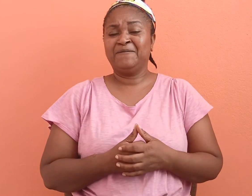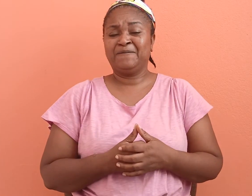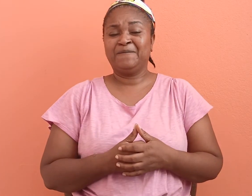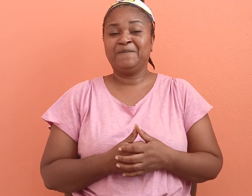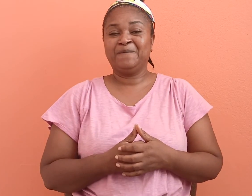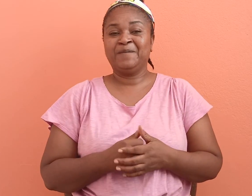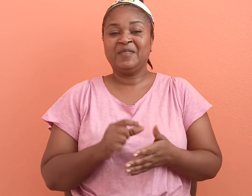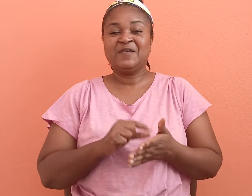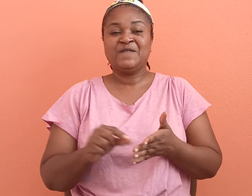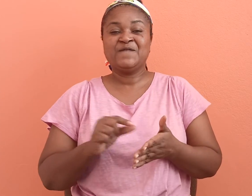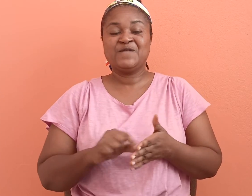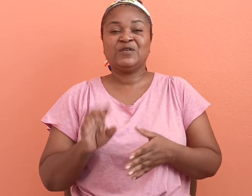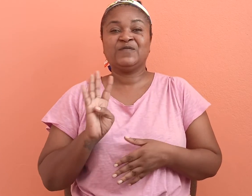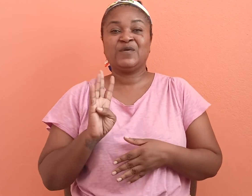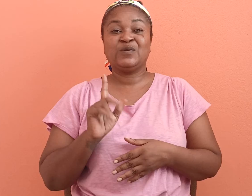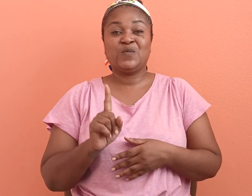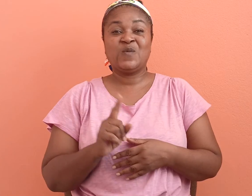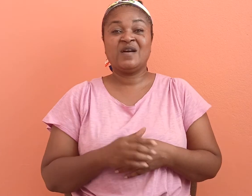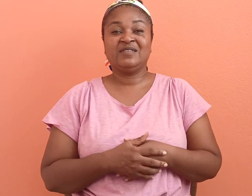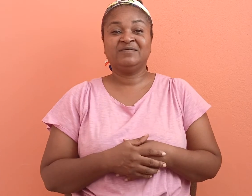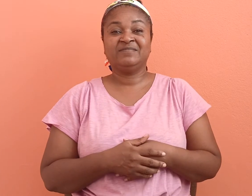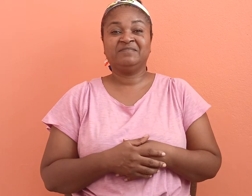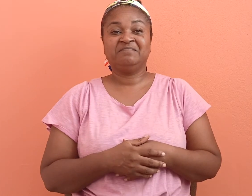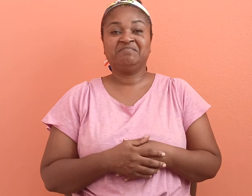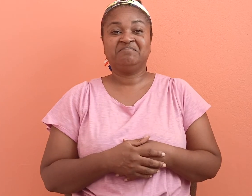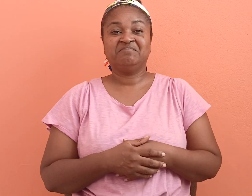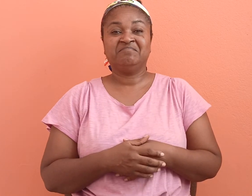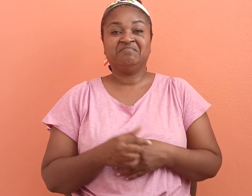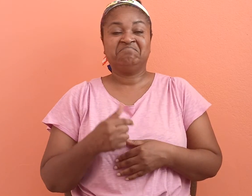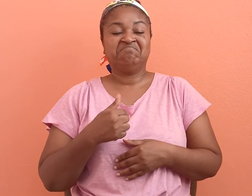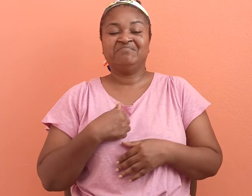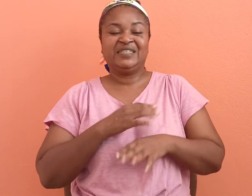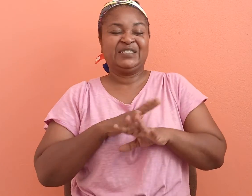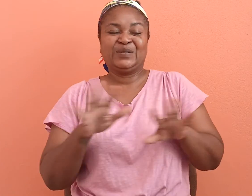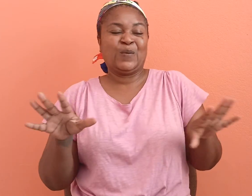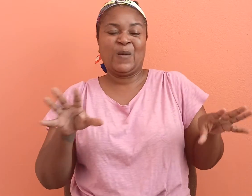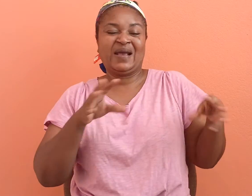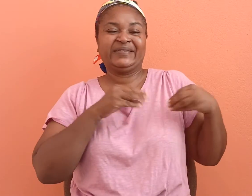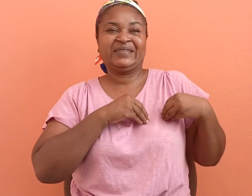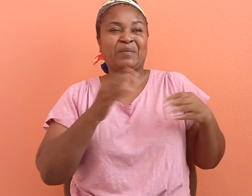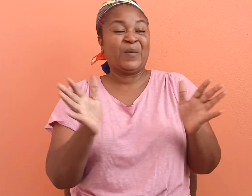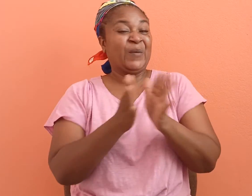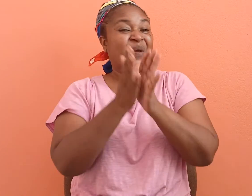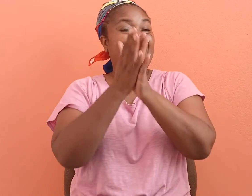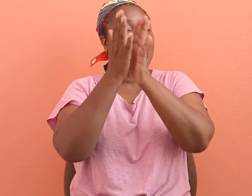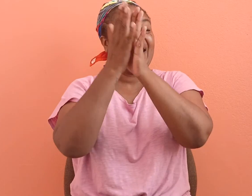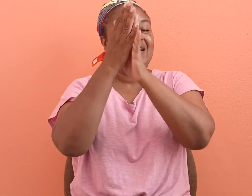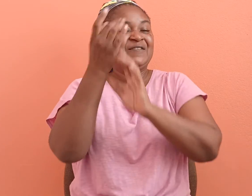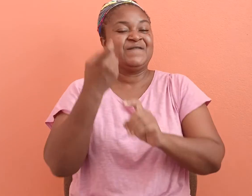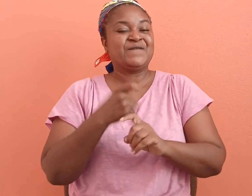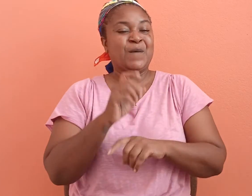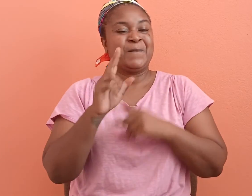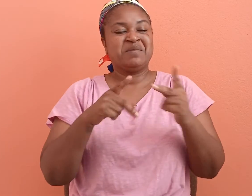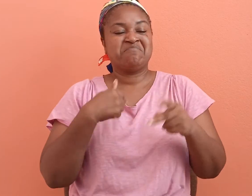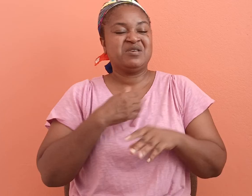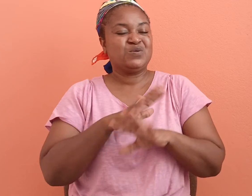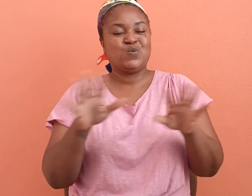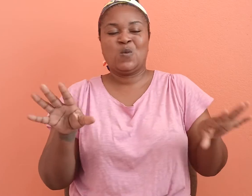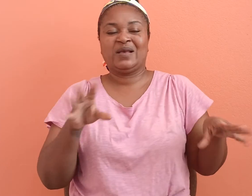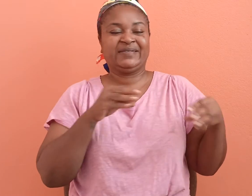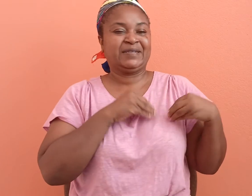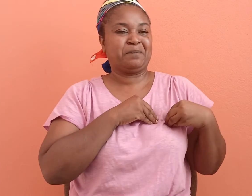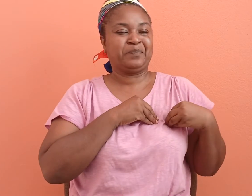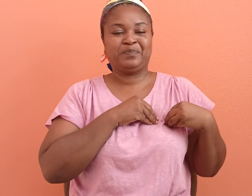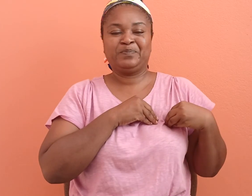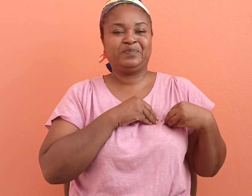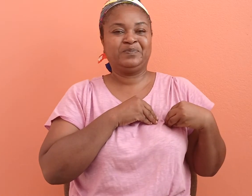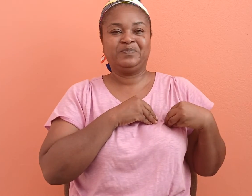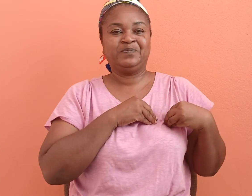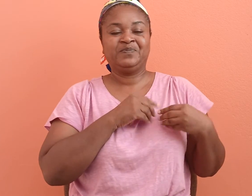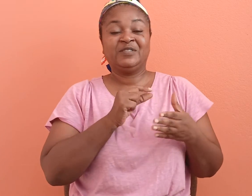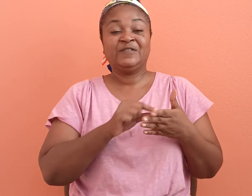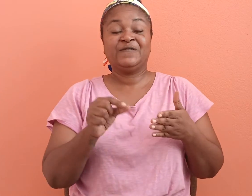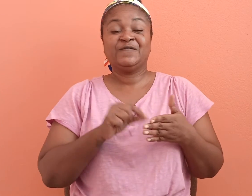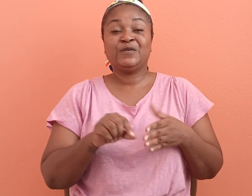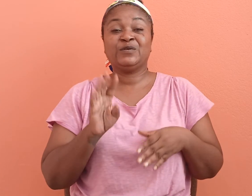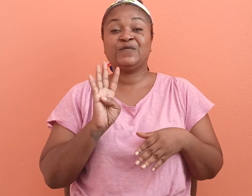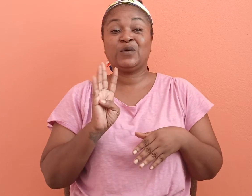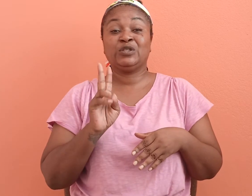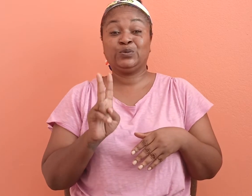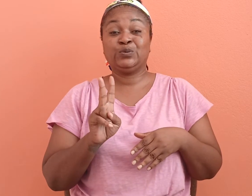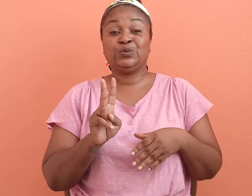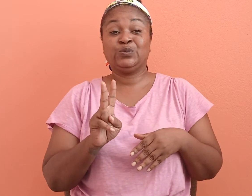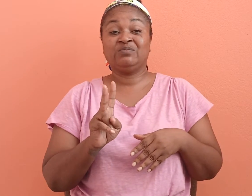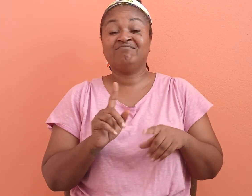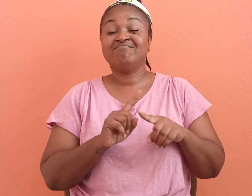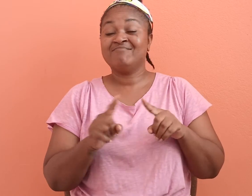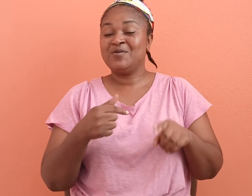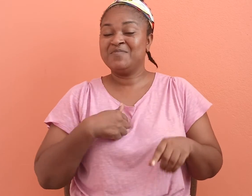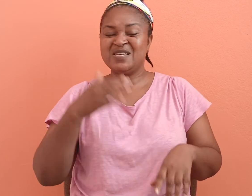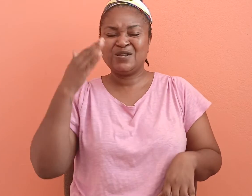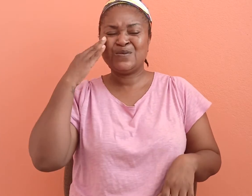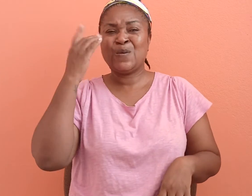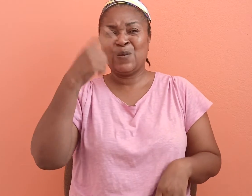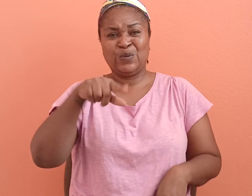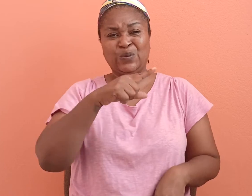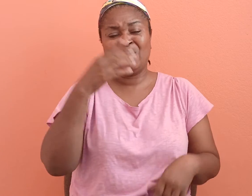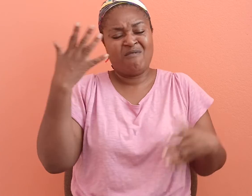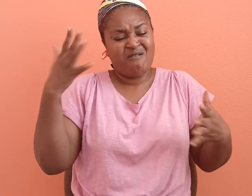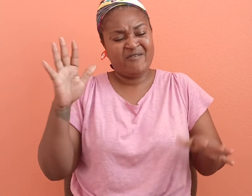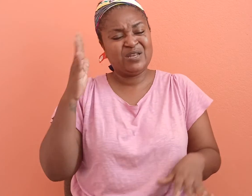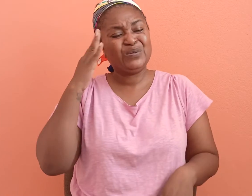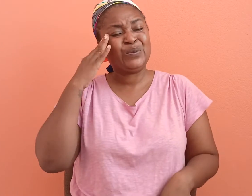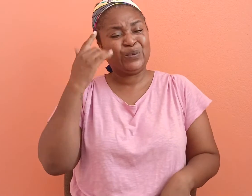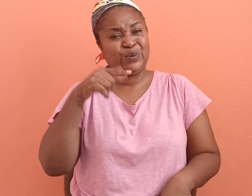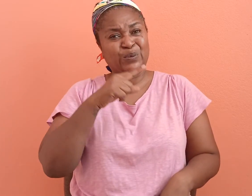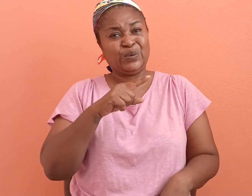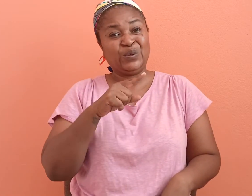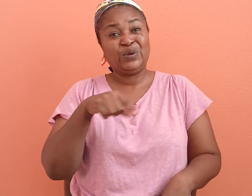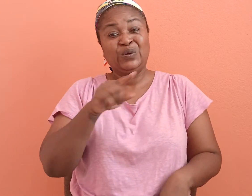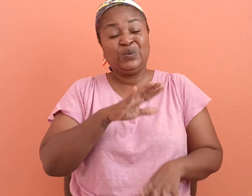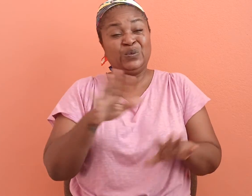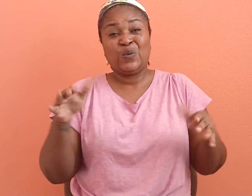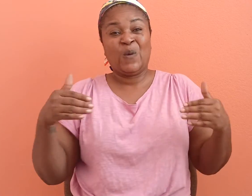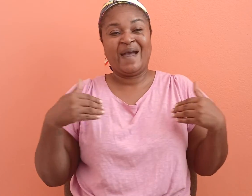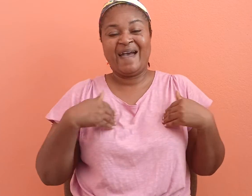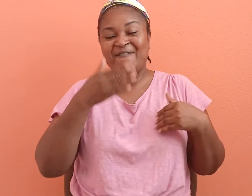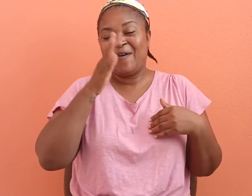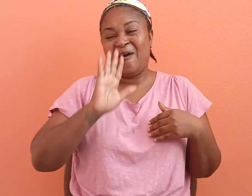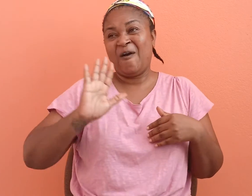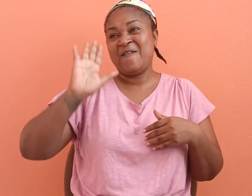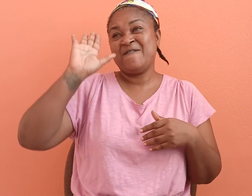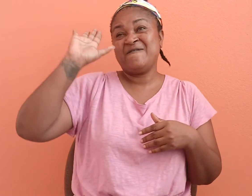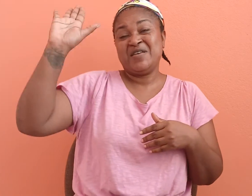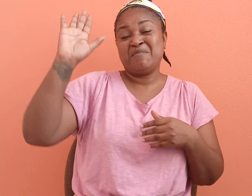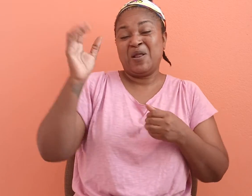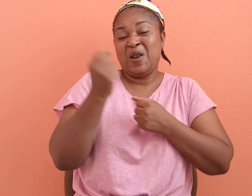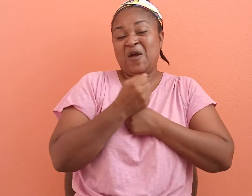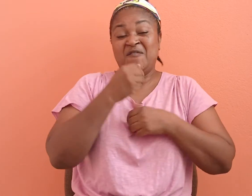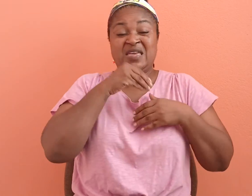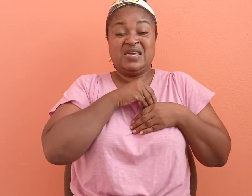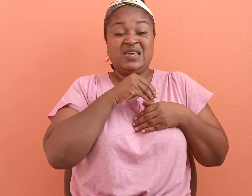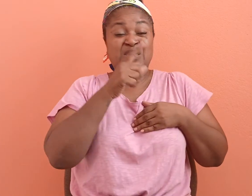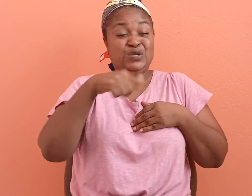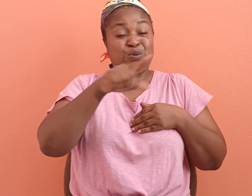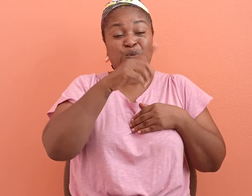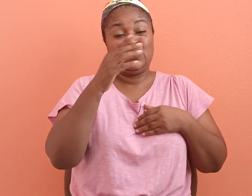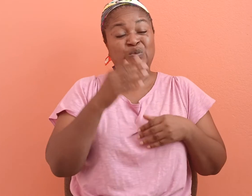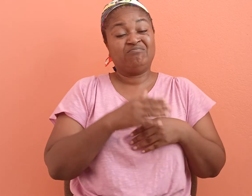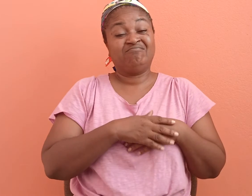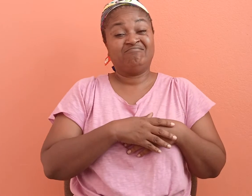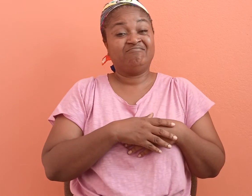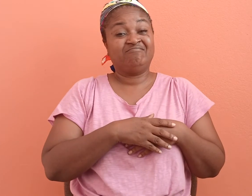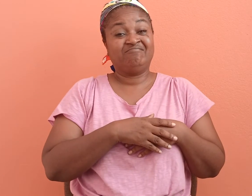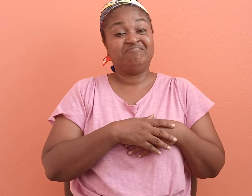41 “I don’t accept praise from people, 42 but I know you, that you don’t have God’s love in you.